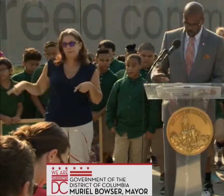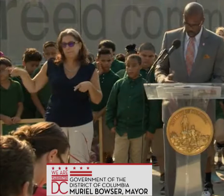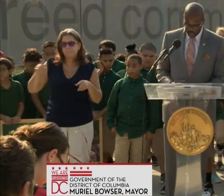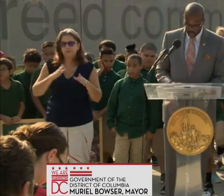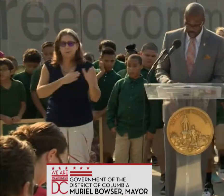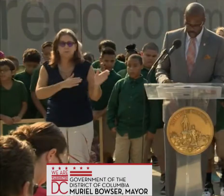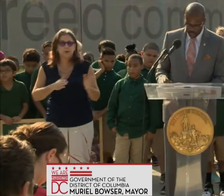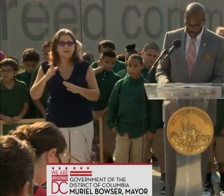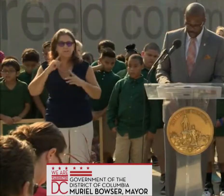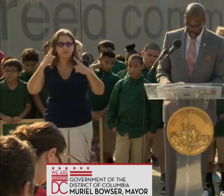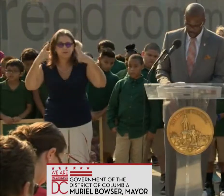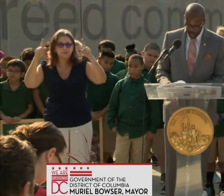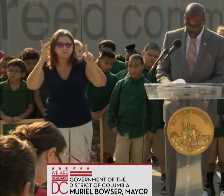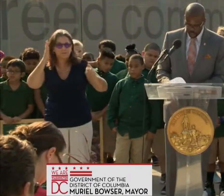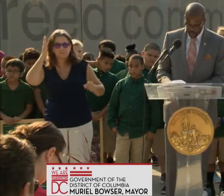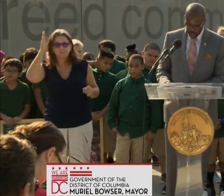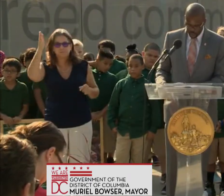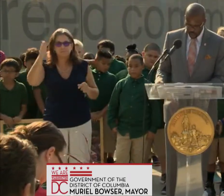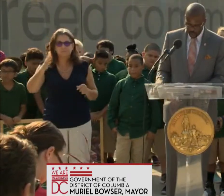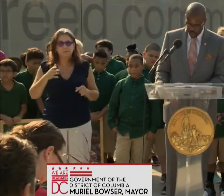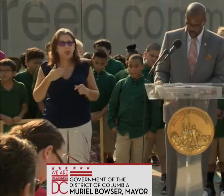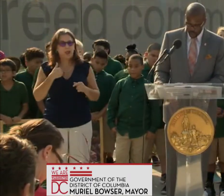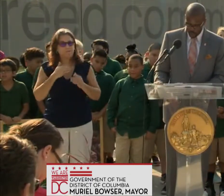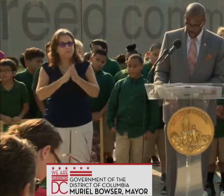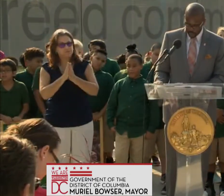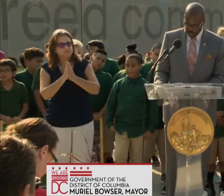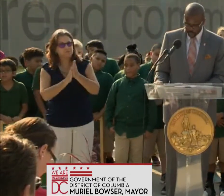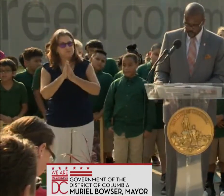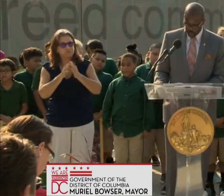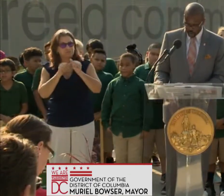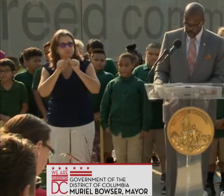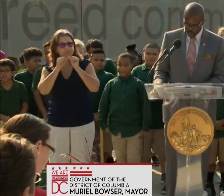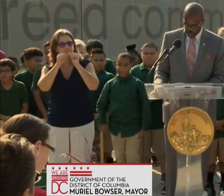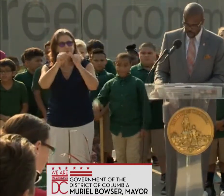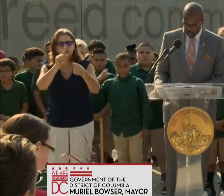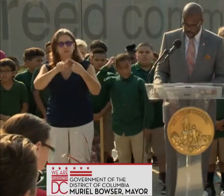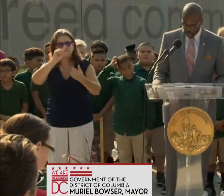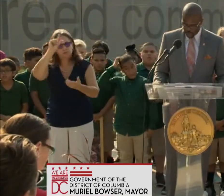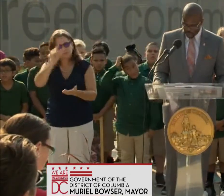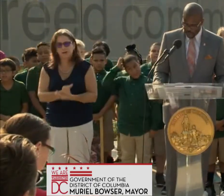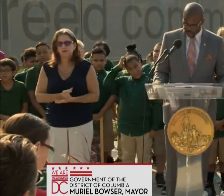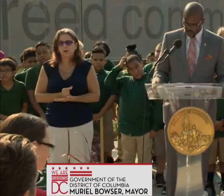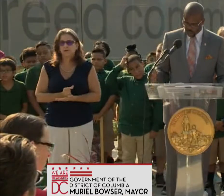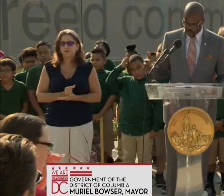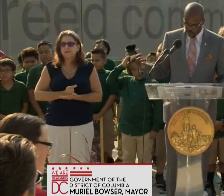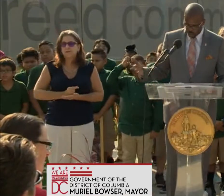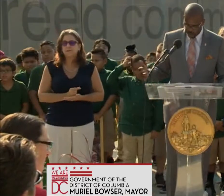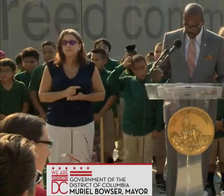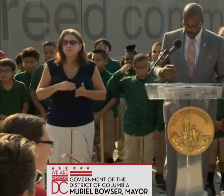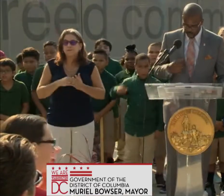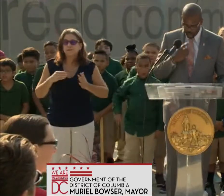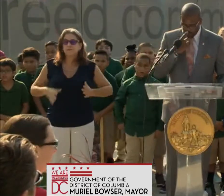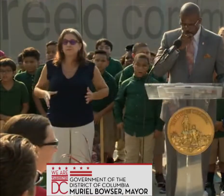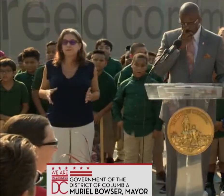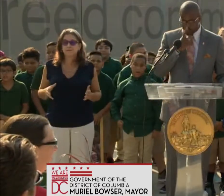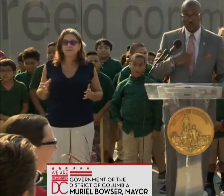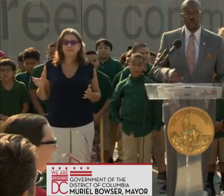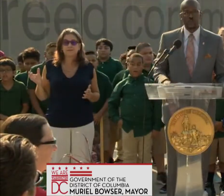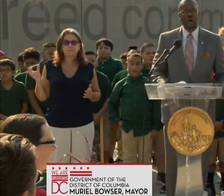really excited about that this year Murray Reid elementary school students that not only come back to this beautiful building but the students will